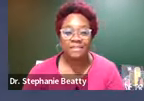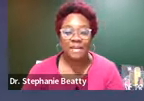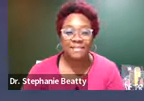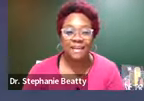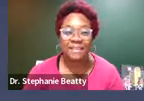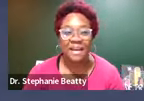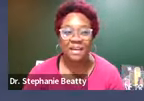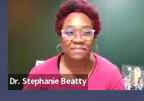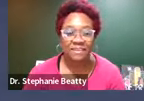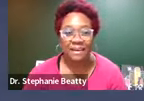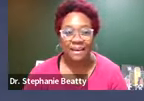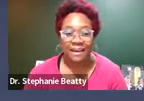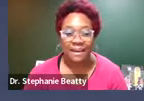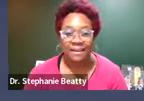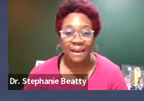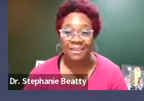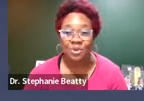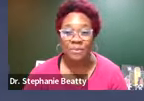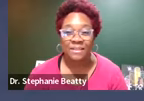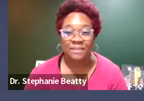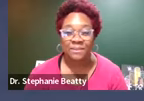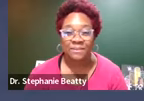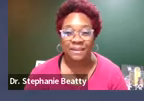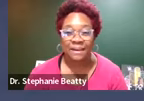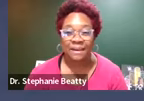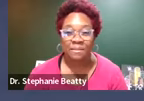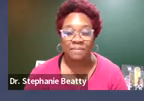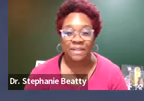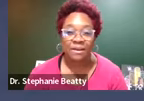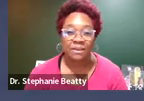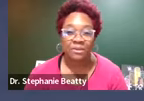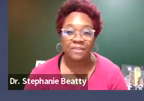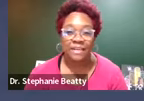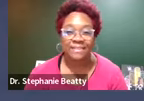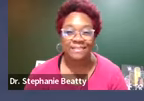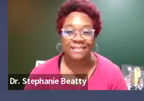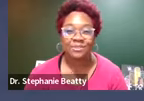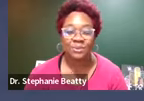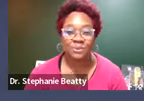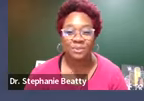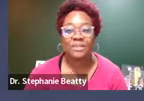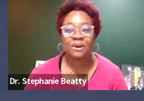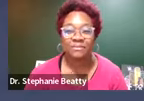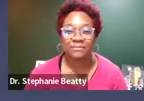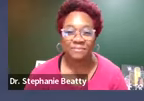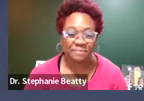This is my second life and I enjoy what I do. Now, I'll kick it over to Casie to introduce herself.